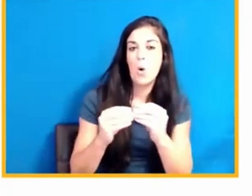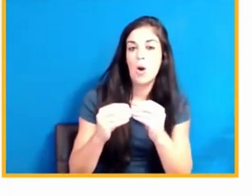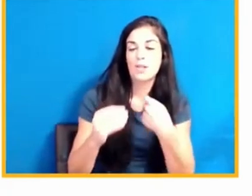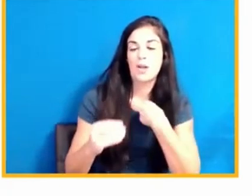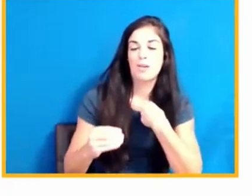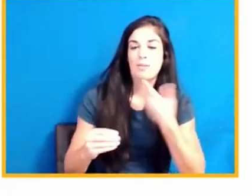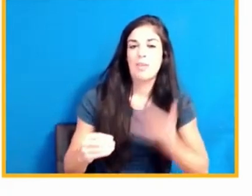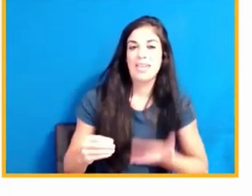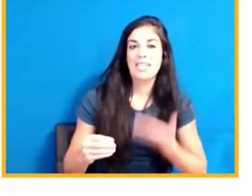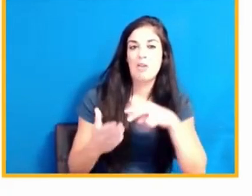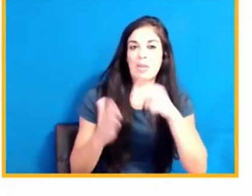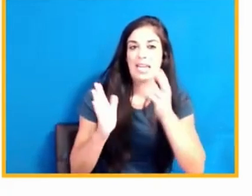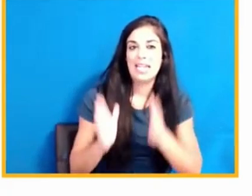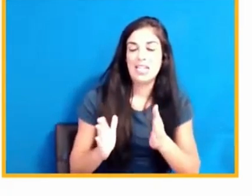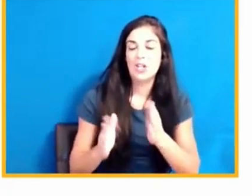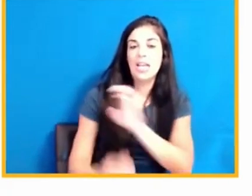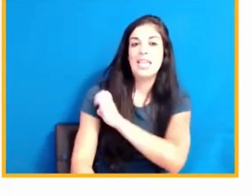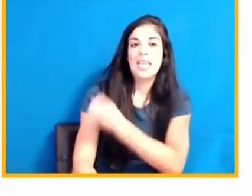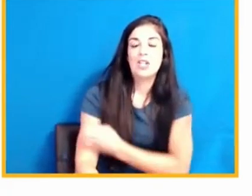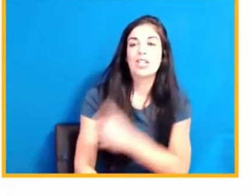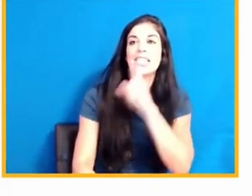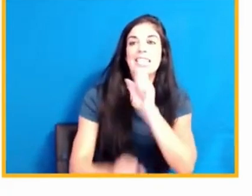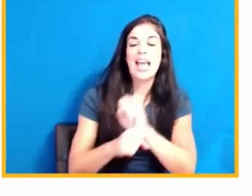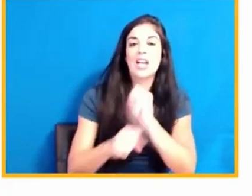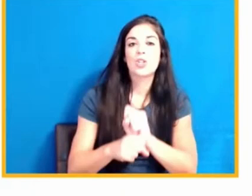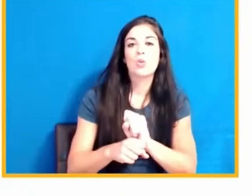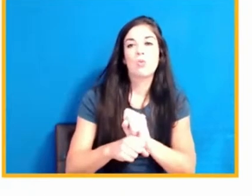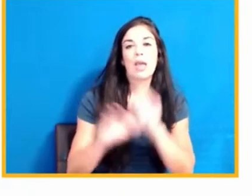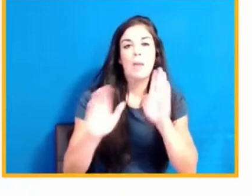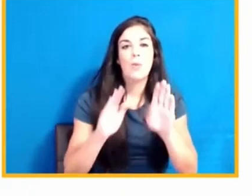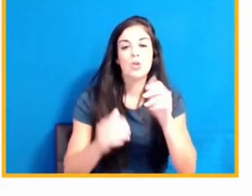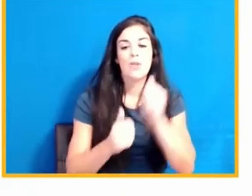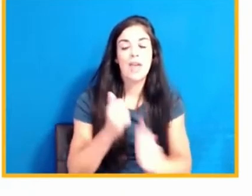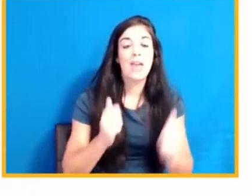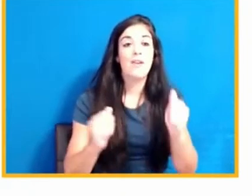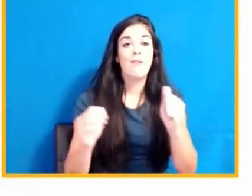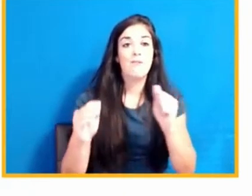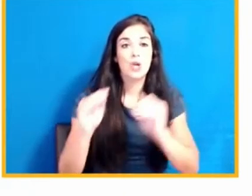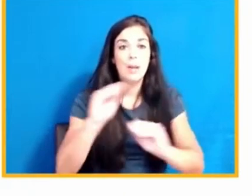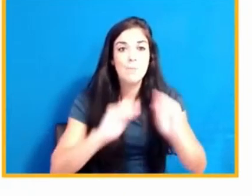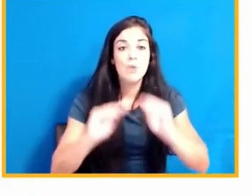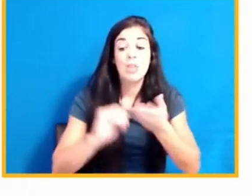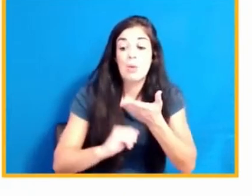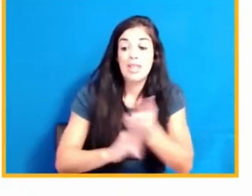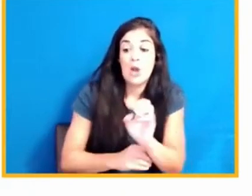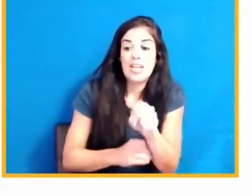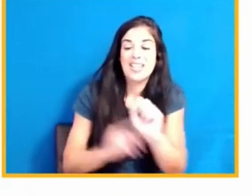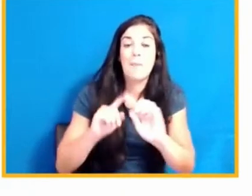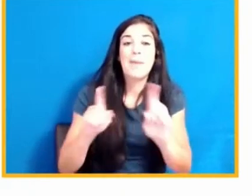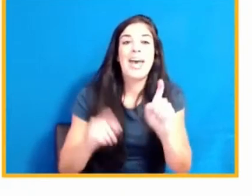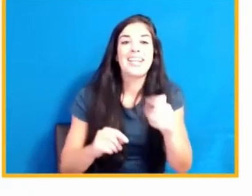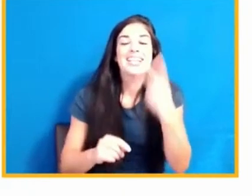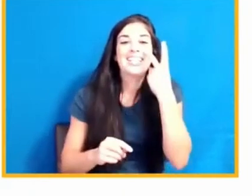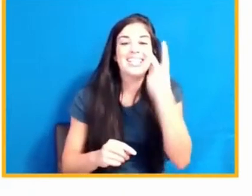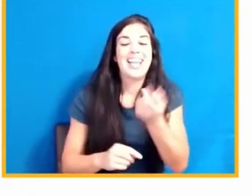the energy, the actual like, push of every move, while the moves were there, they just, I just needed to see just a little more